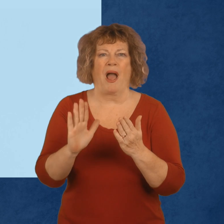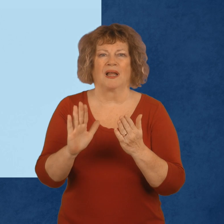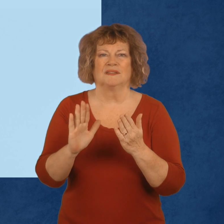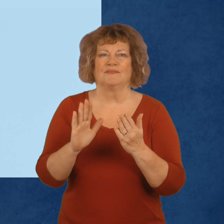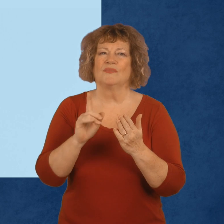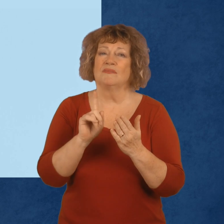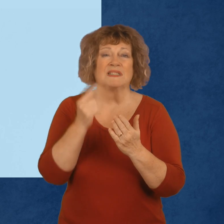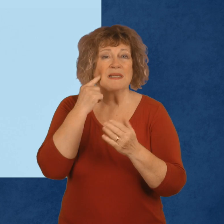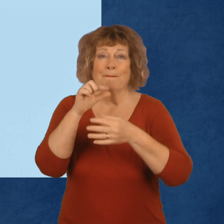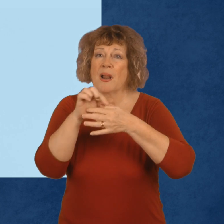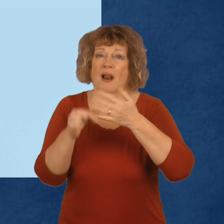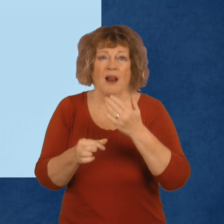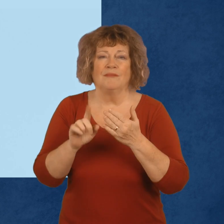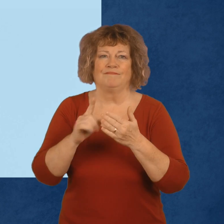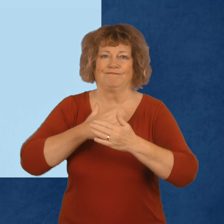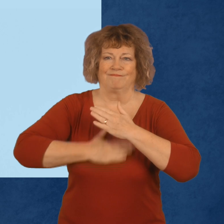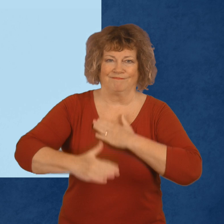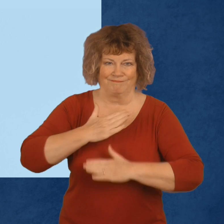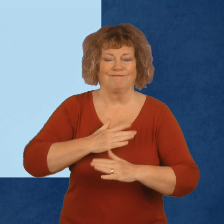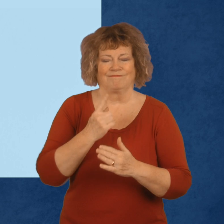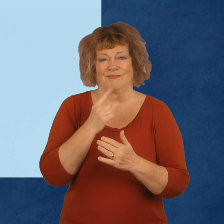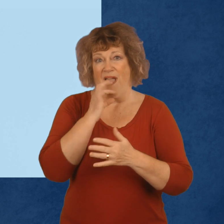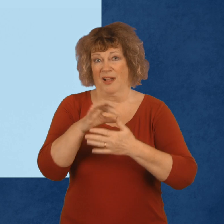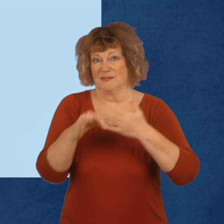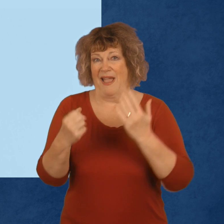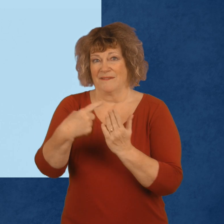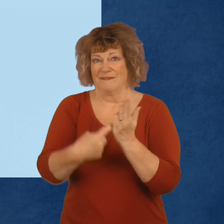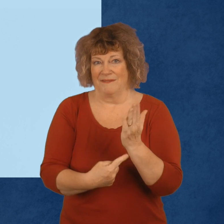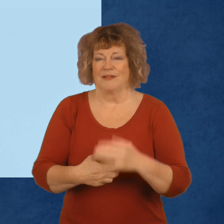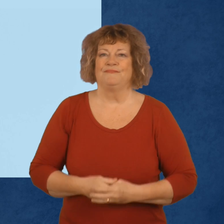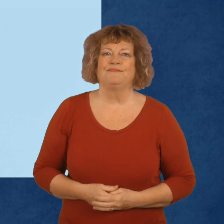No one should: eat anything or drink anything except water during the hearing,